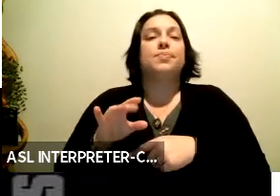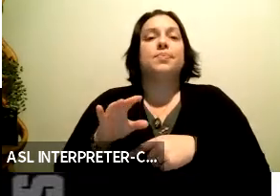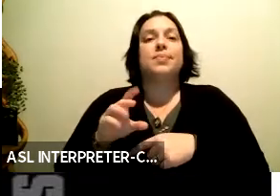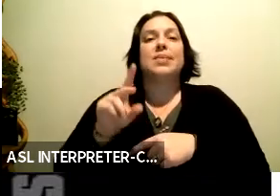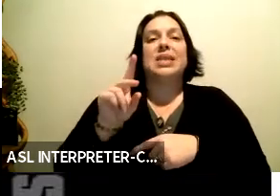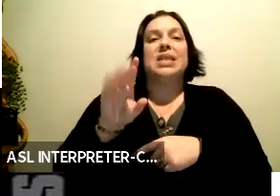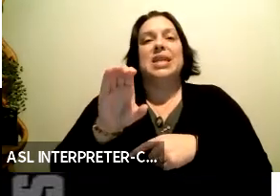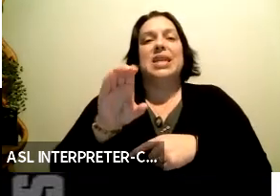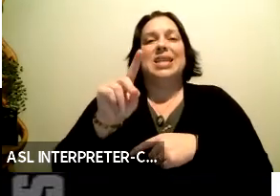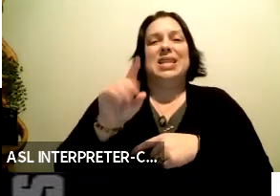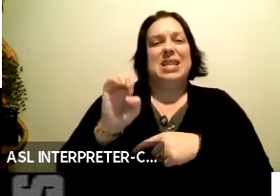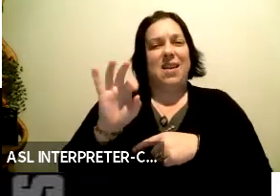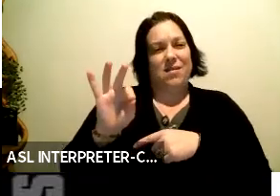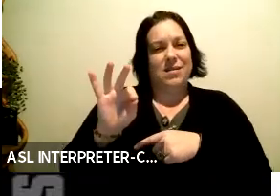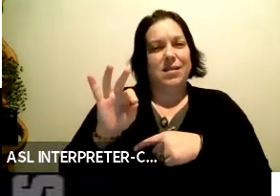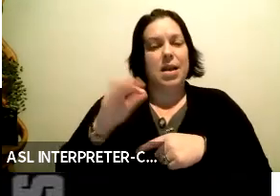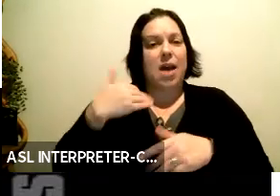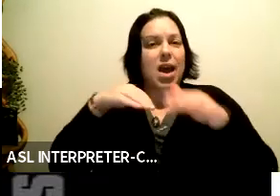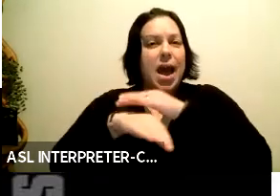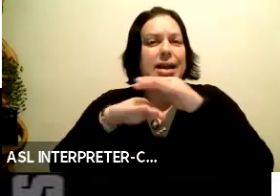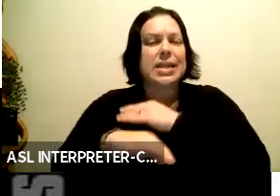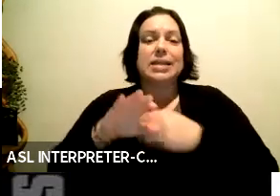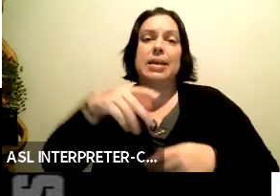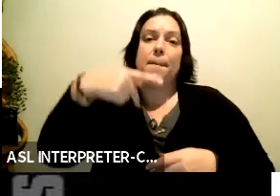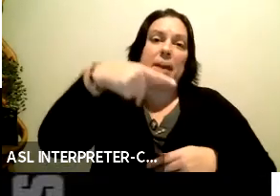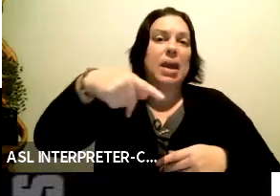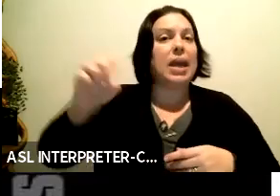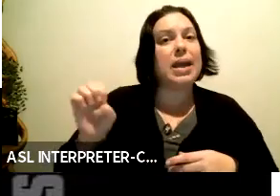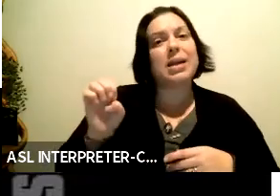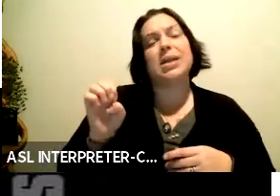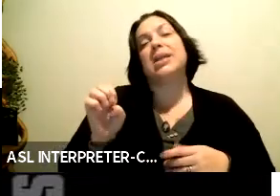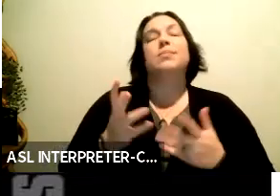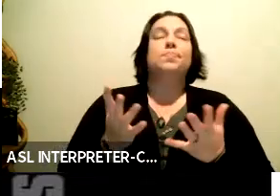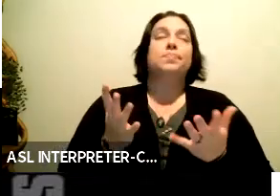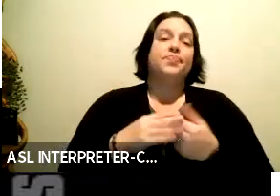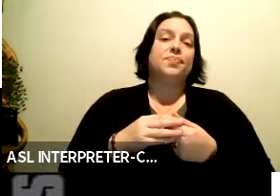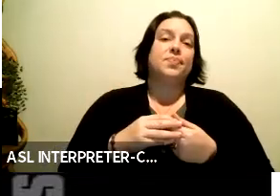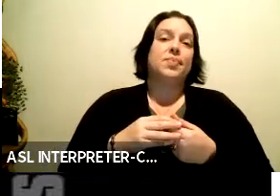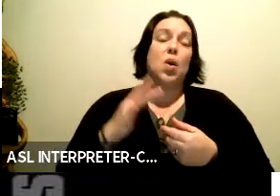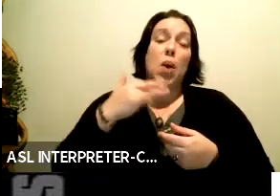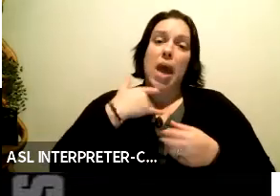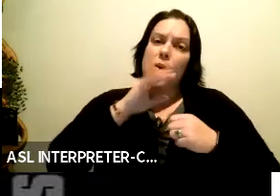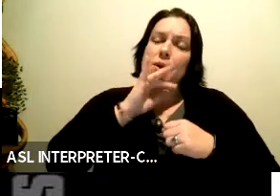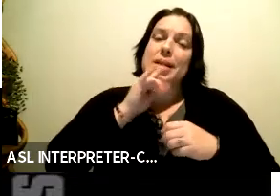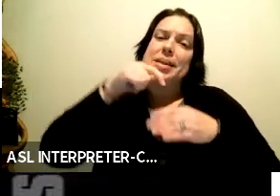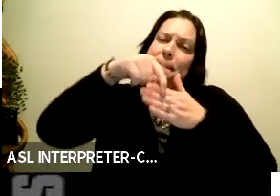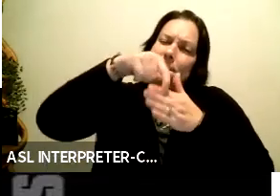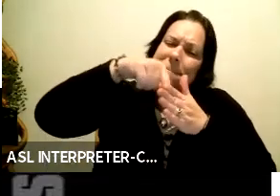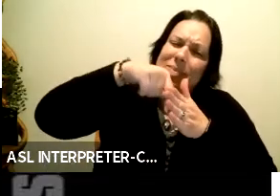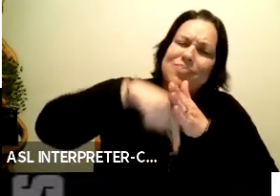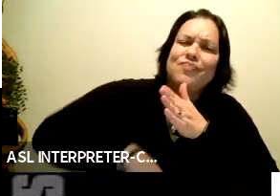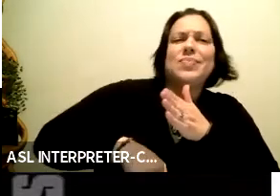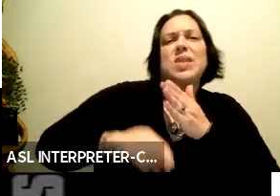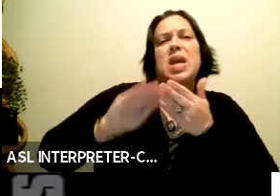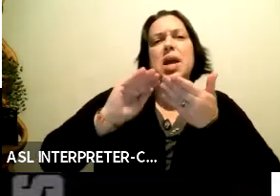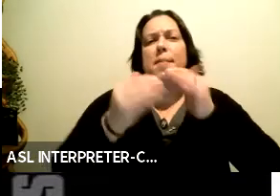based services had access to PPE. We had extensive community engagement in developing the crisis